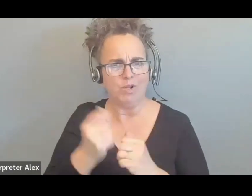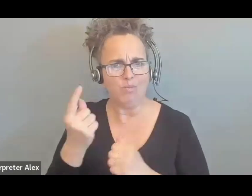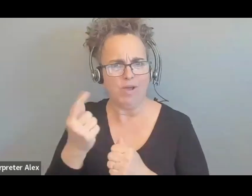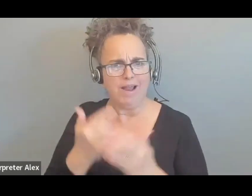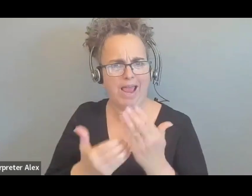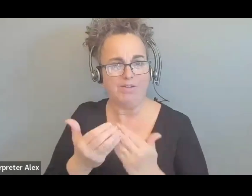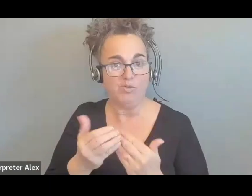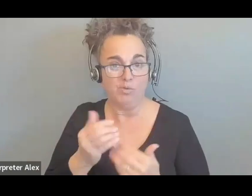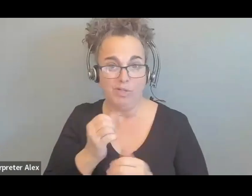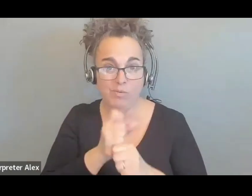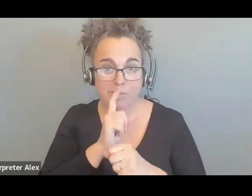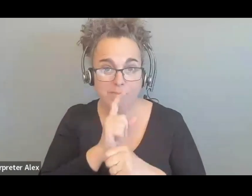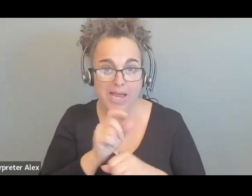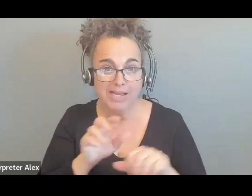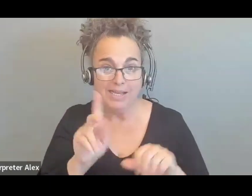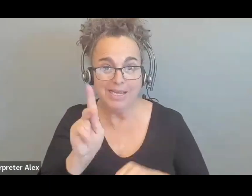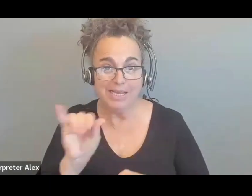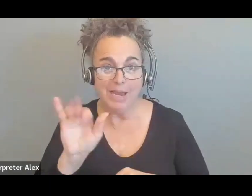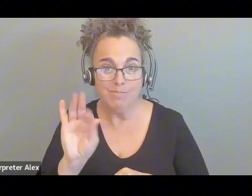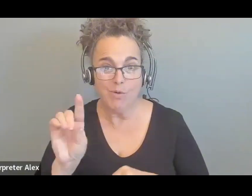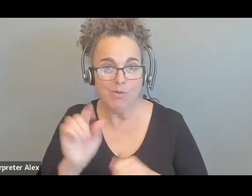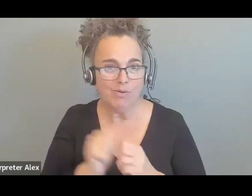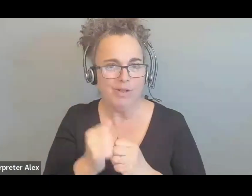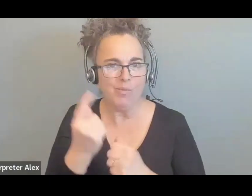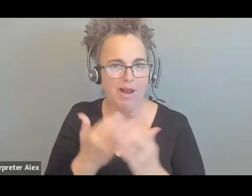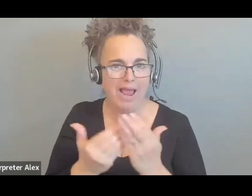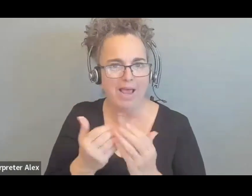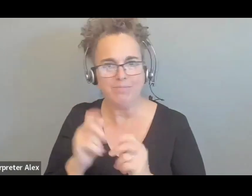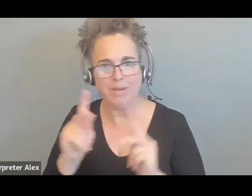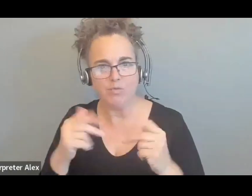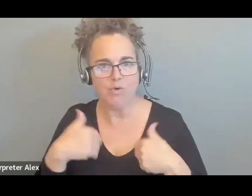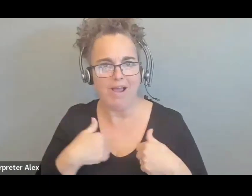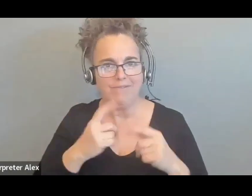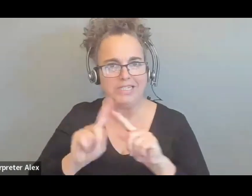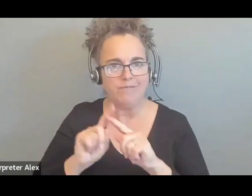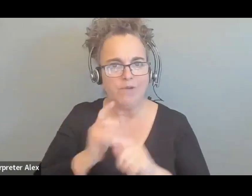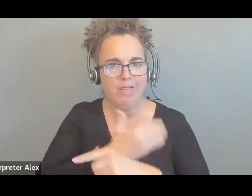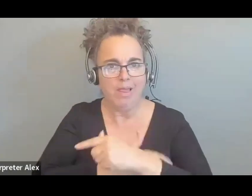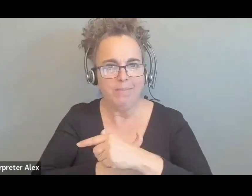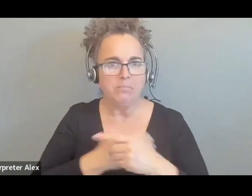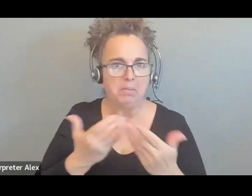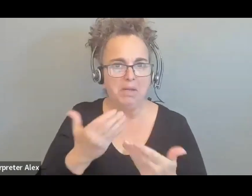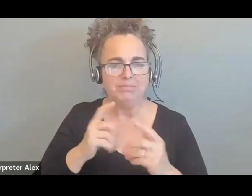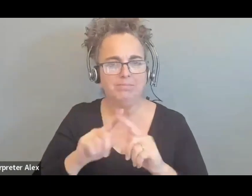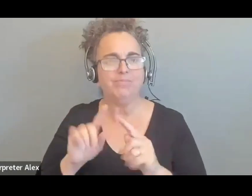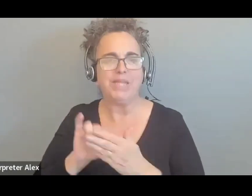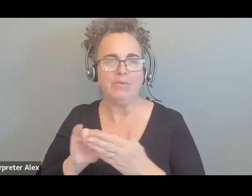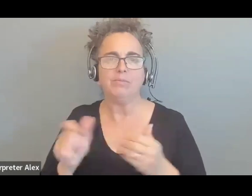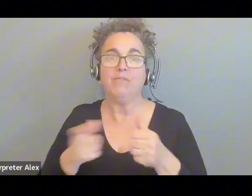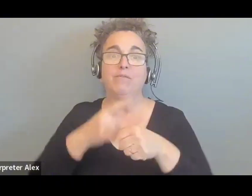for one handed people like with limb differences? And that was the start of my lens being opened.